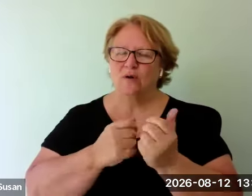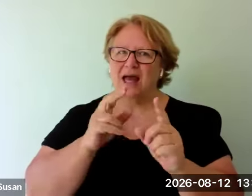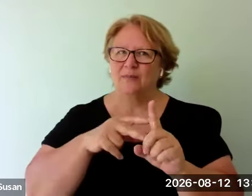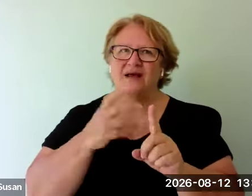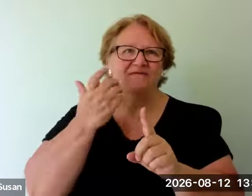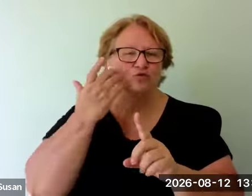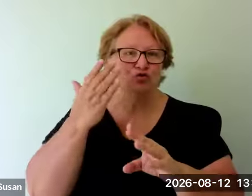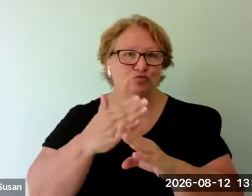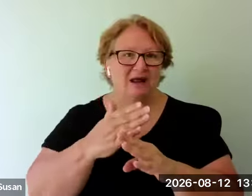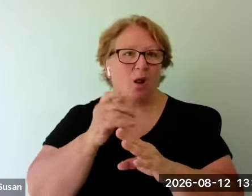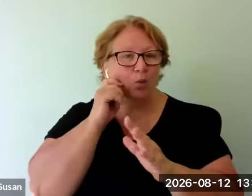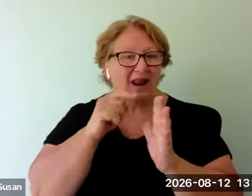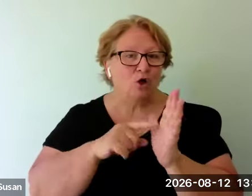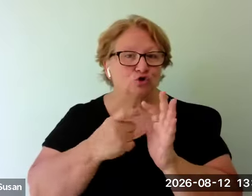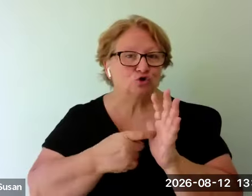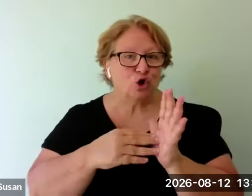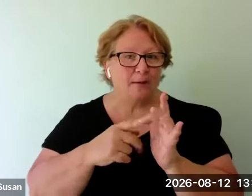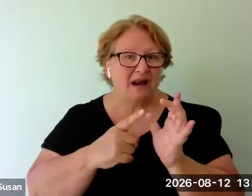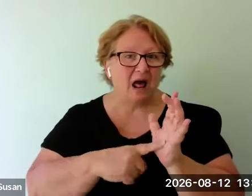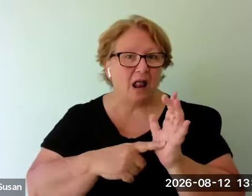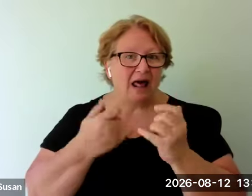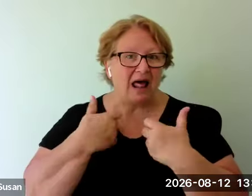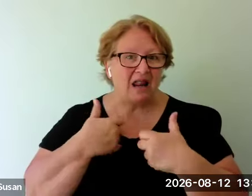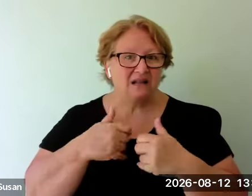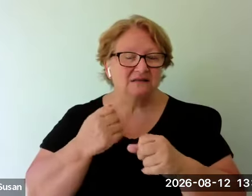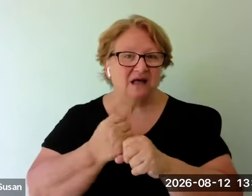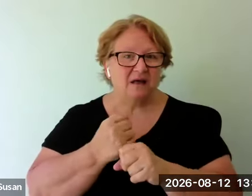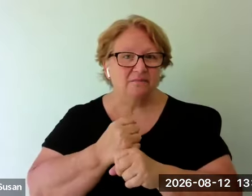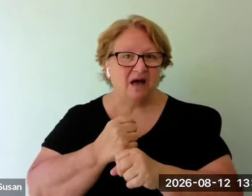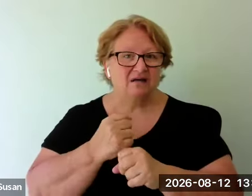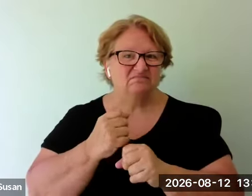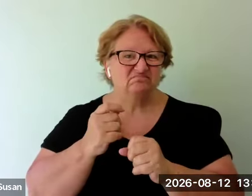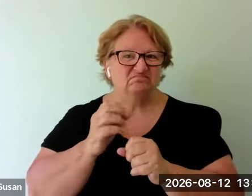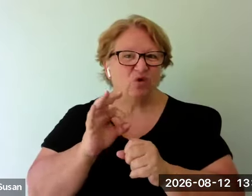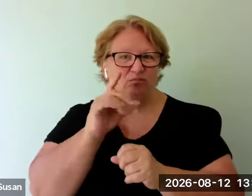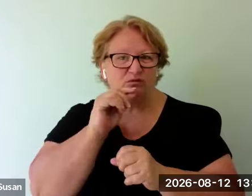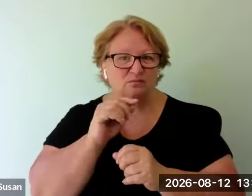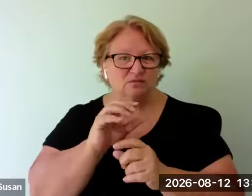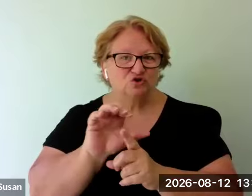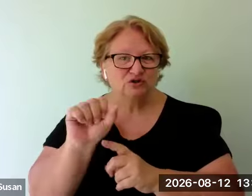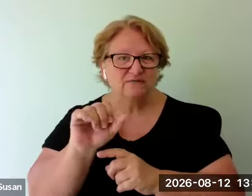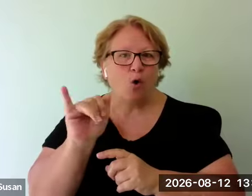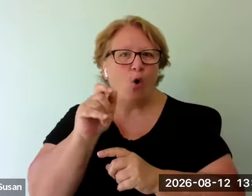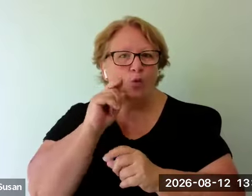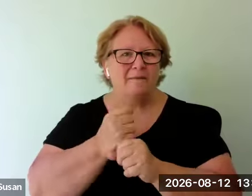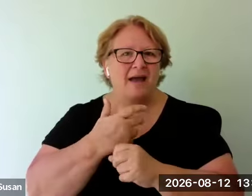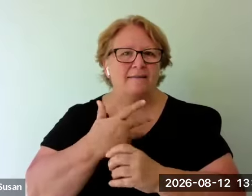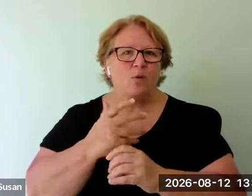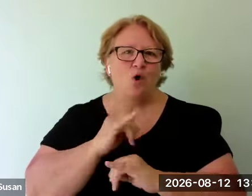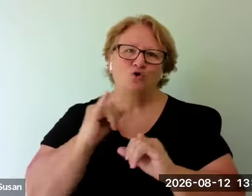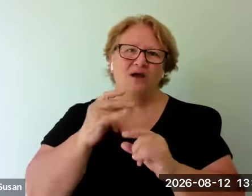question as is, rather than paraphrasing the question. Given the interest in supporting the applicant's future career, would a terminal illness weaken an